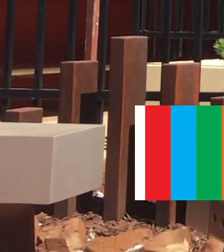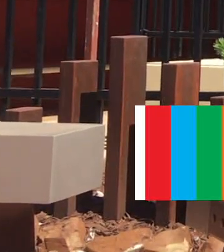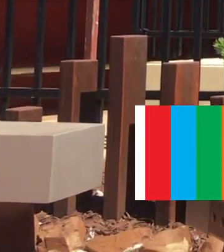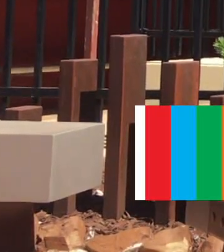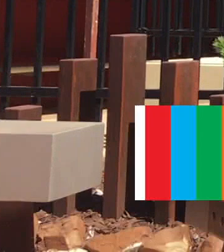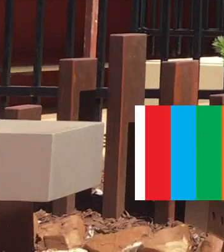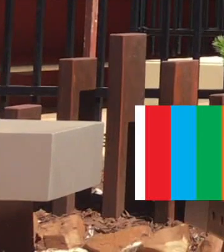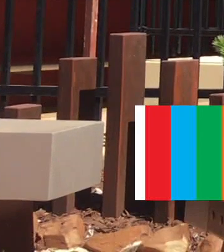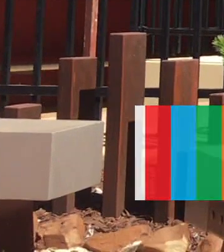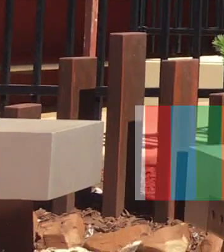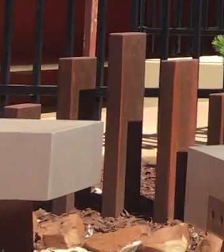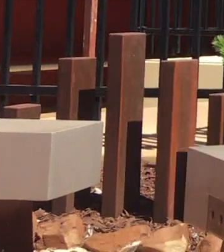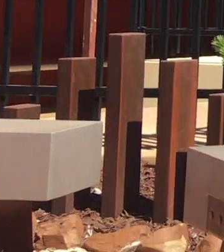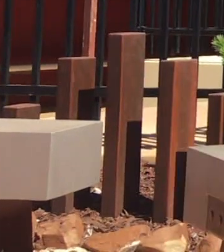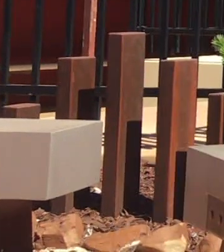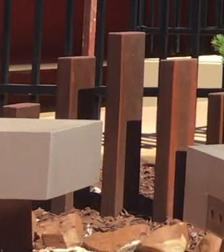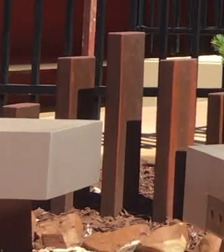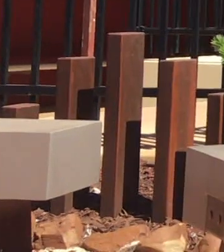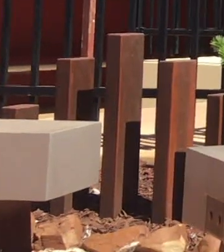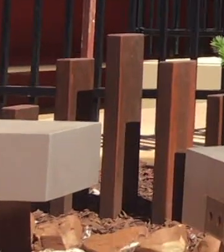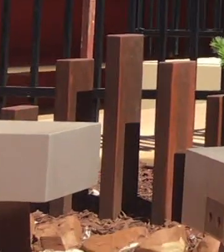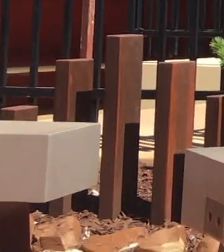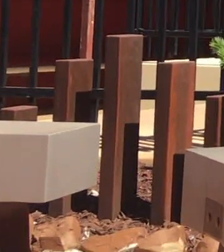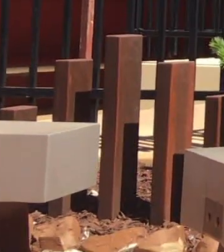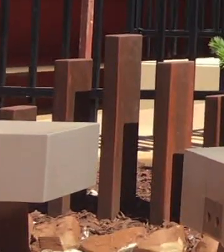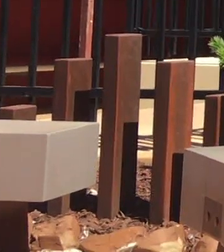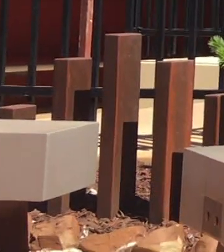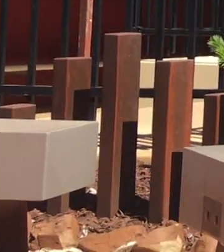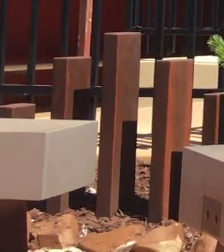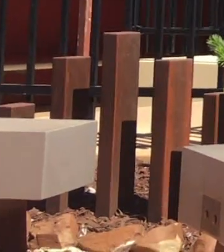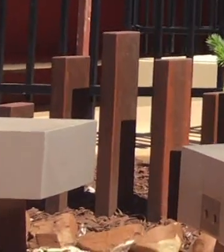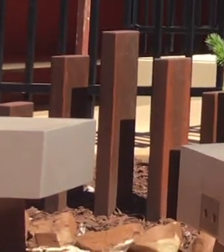I like doing manual arts. When I'm in the manual arts room,